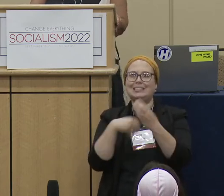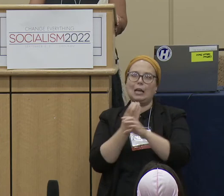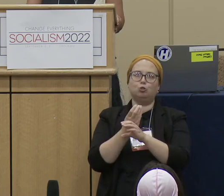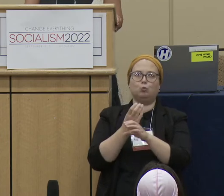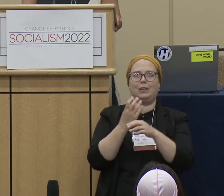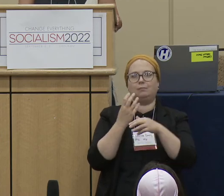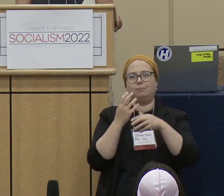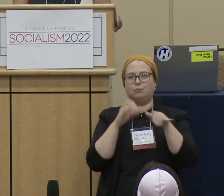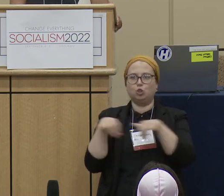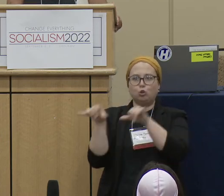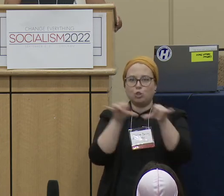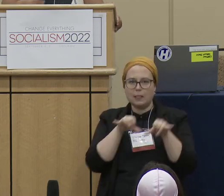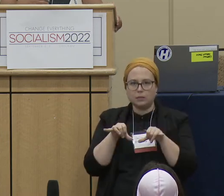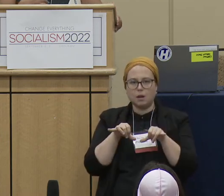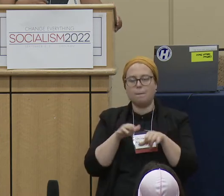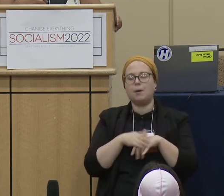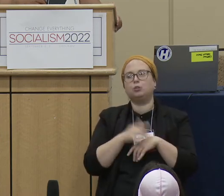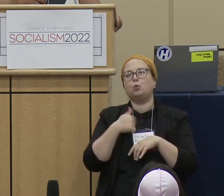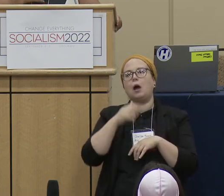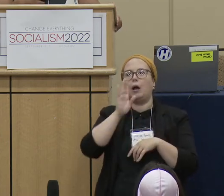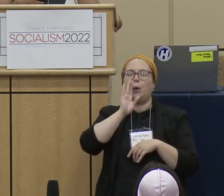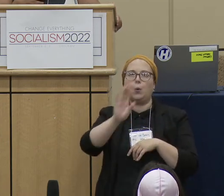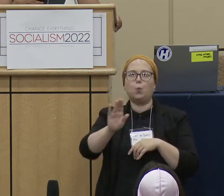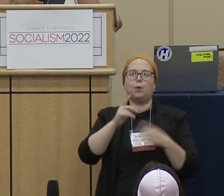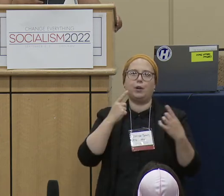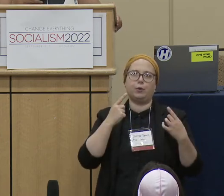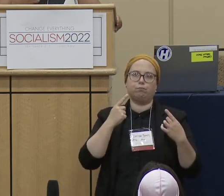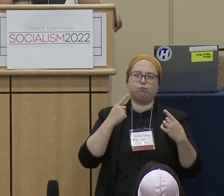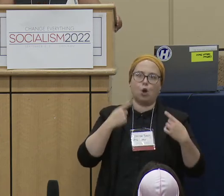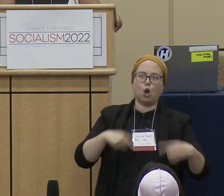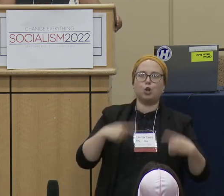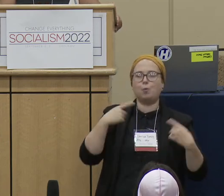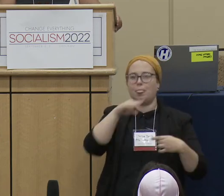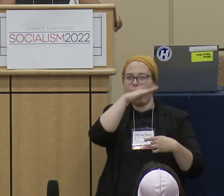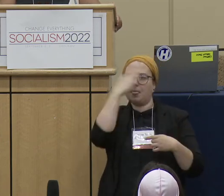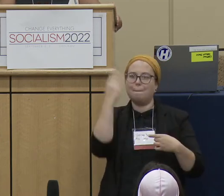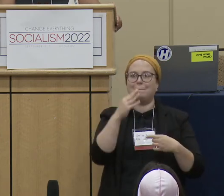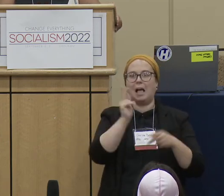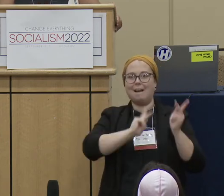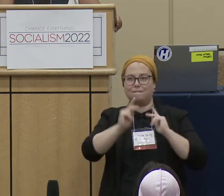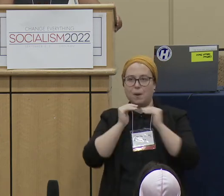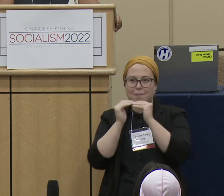develop in fighting for 21st century socialism. I would